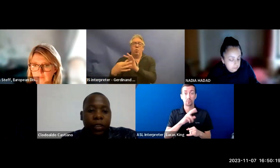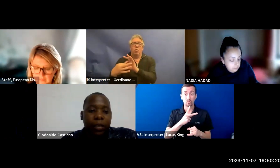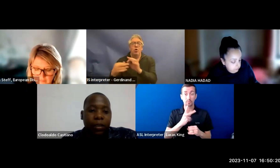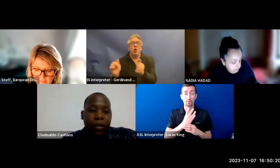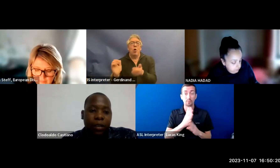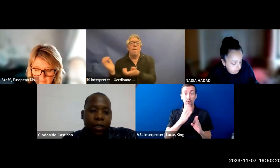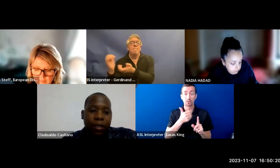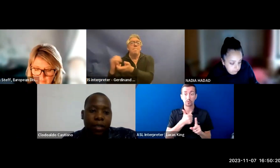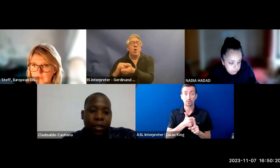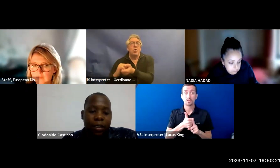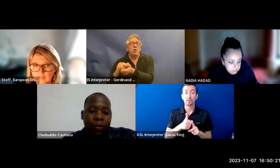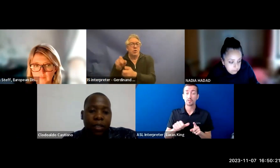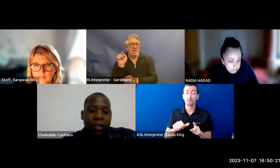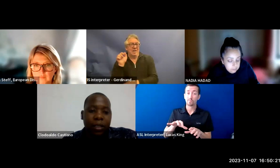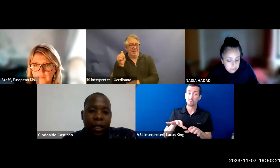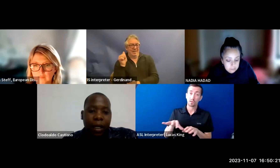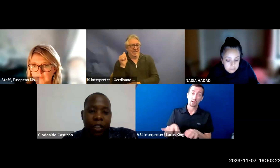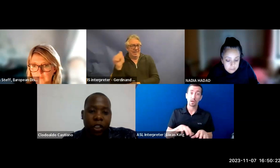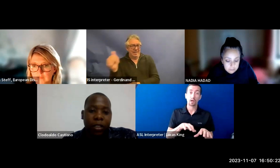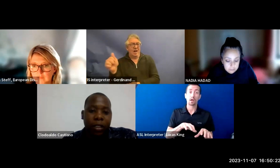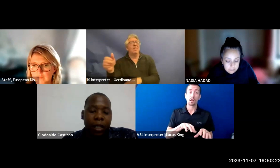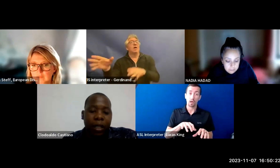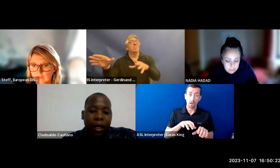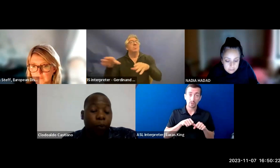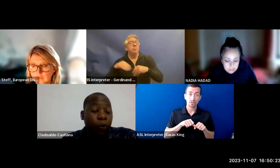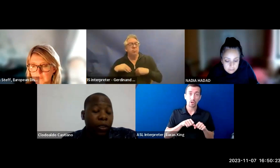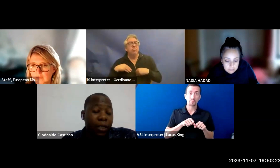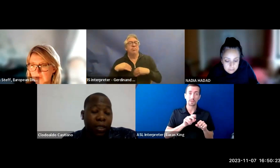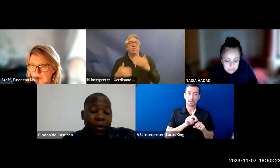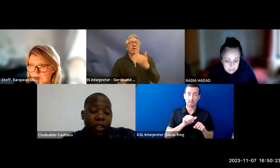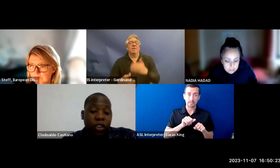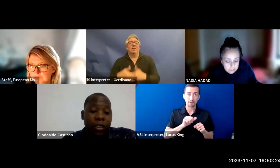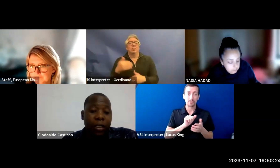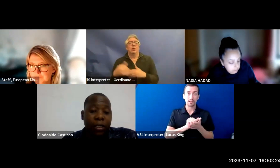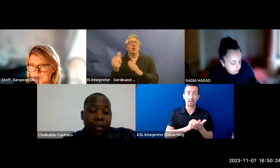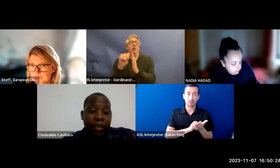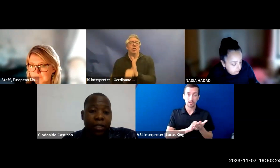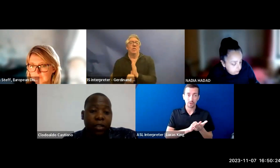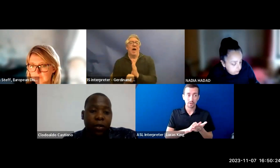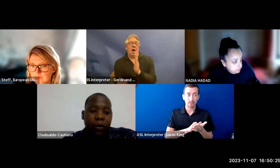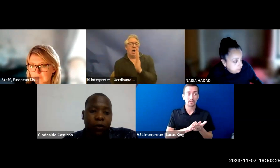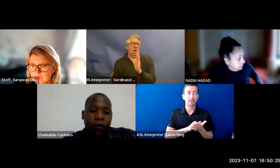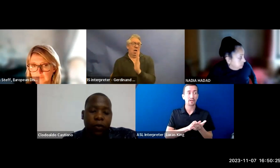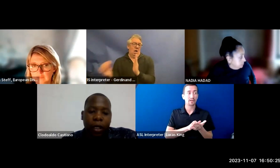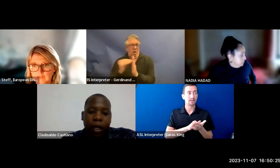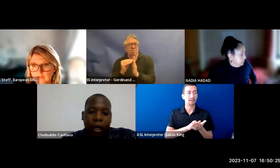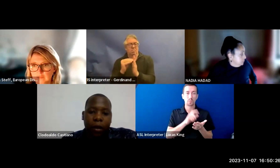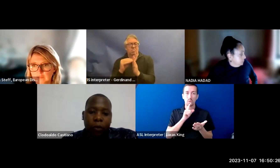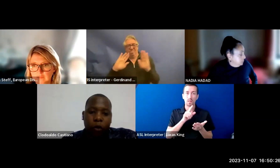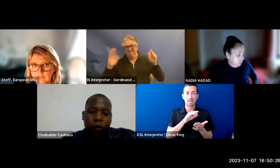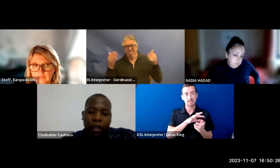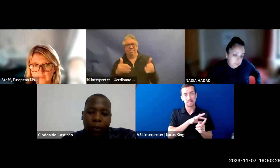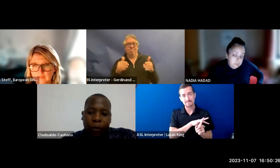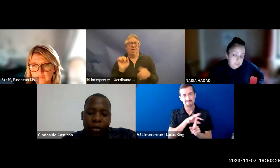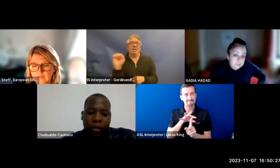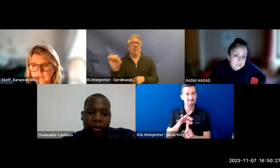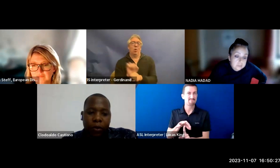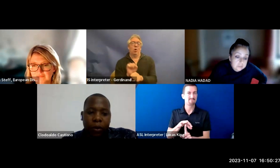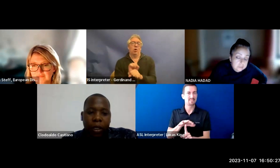adopting this disability agenda and putting it in the center of their process.